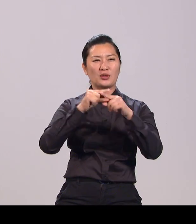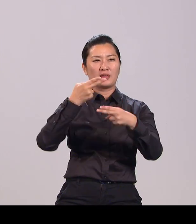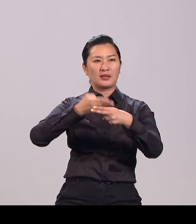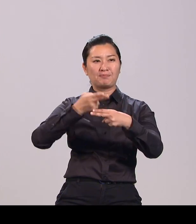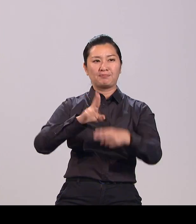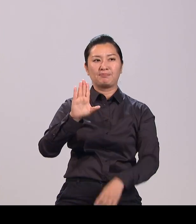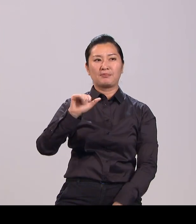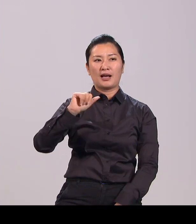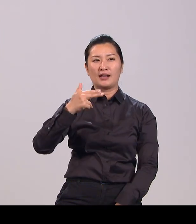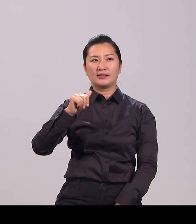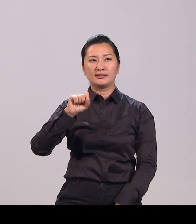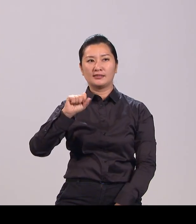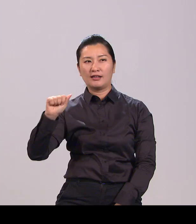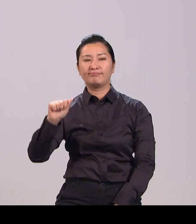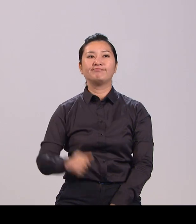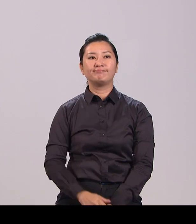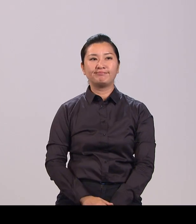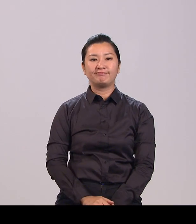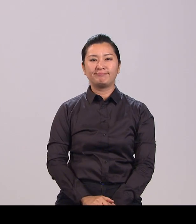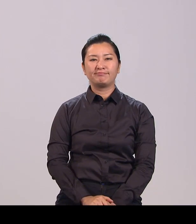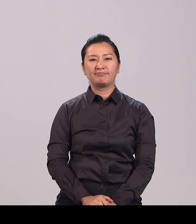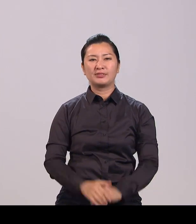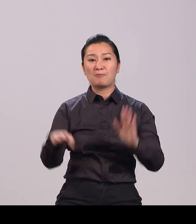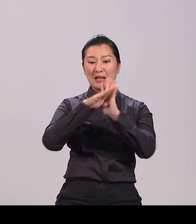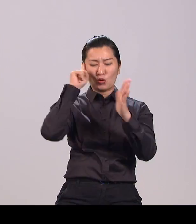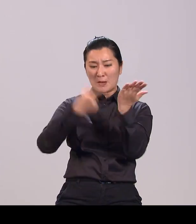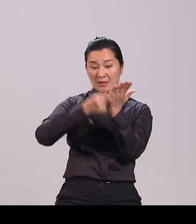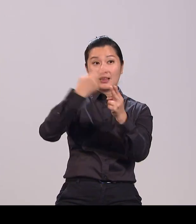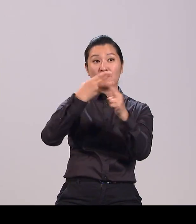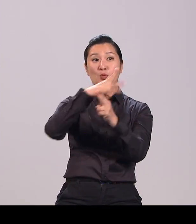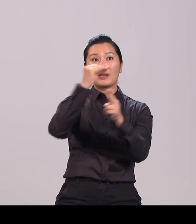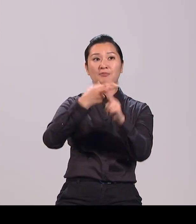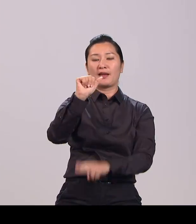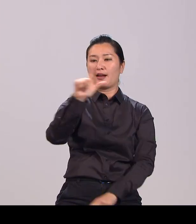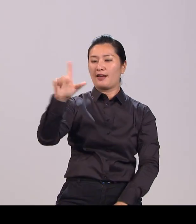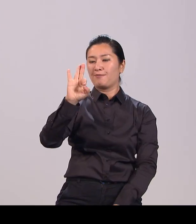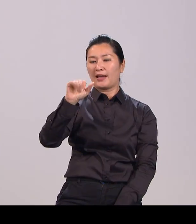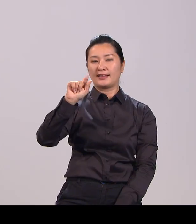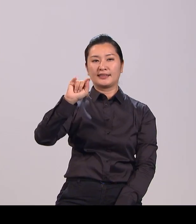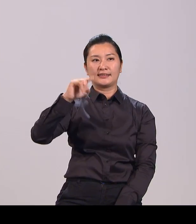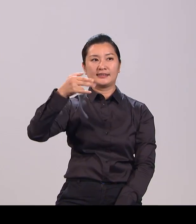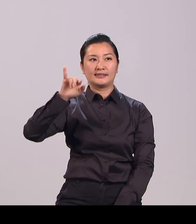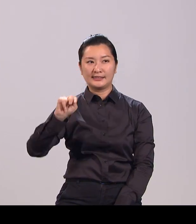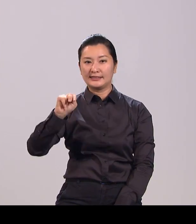We have had to ban that magazine recently. ISIS itself puts out propaganda videos in Bahasa.